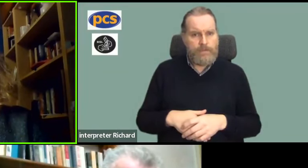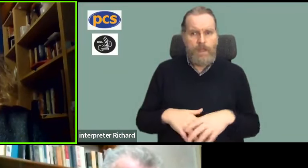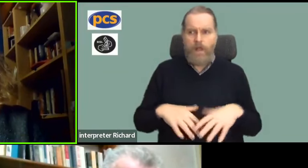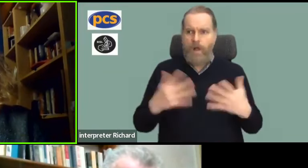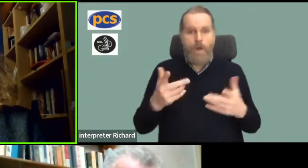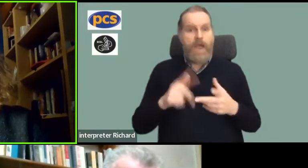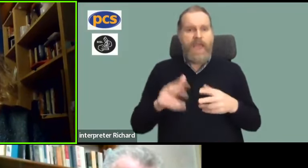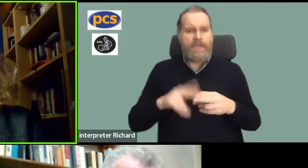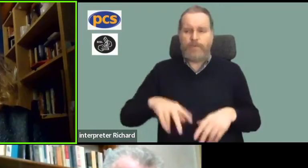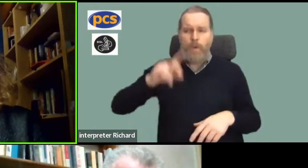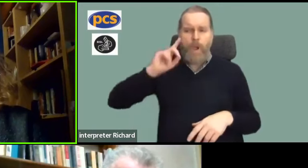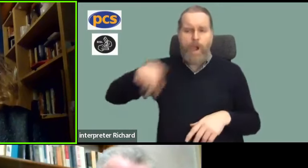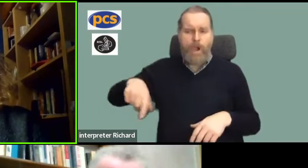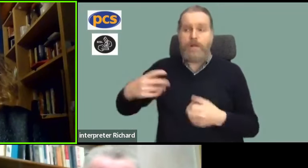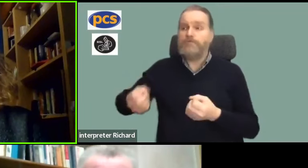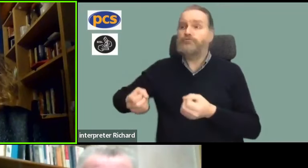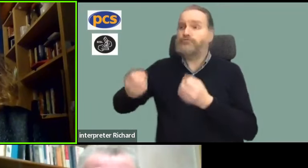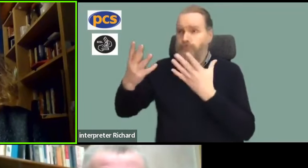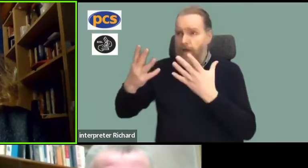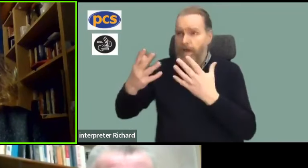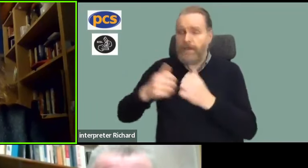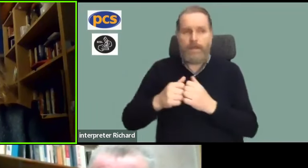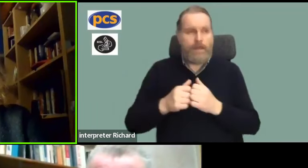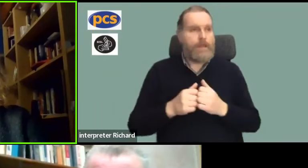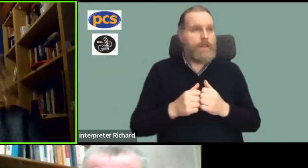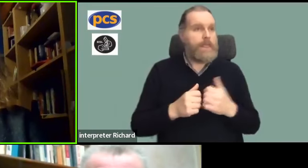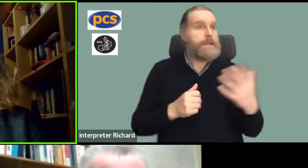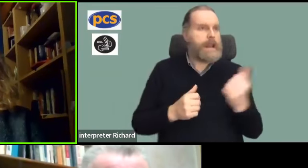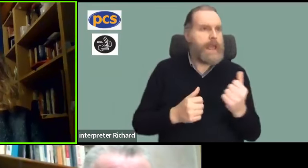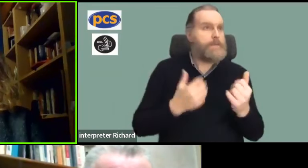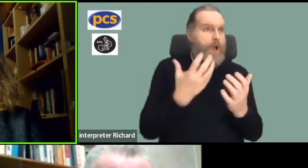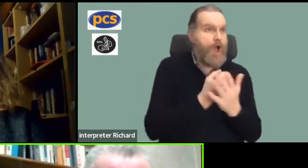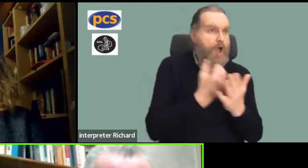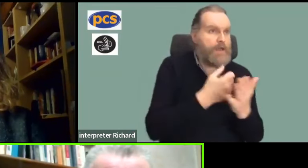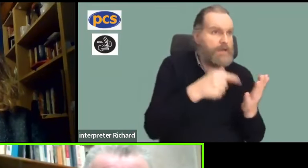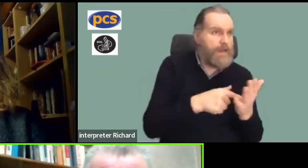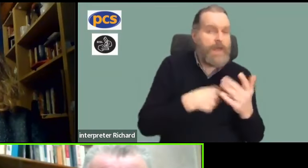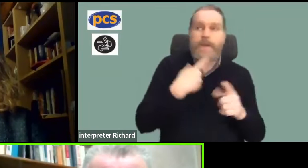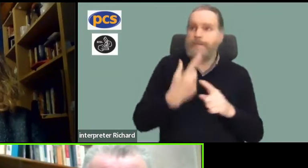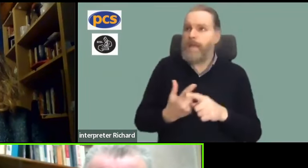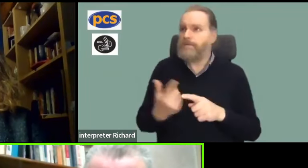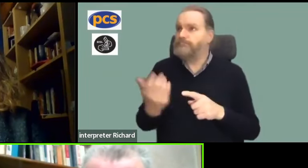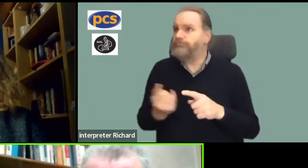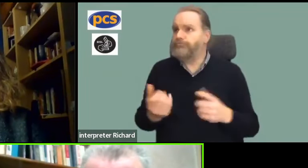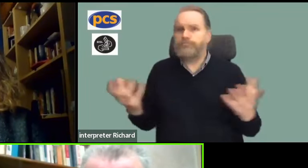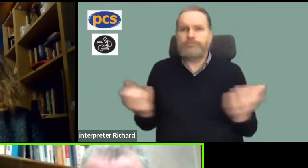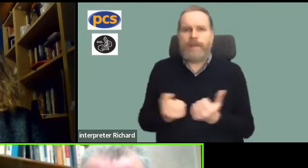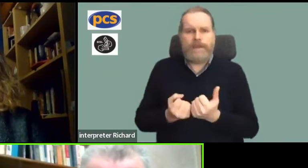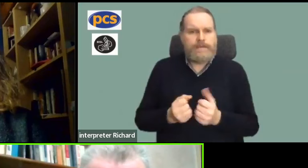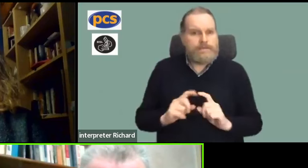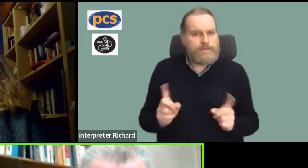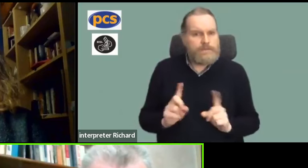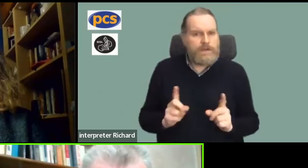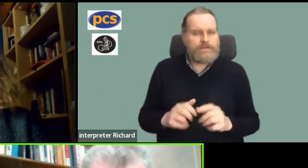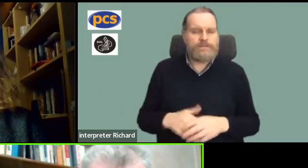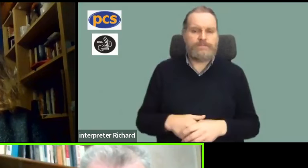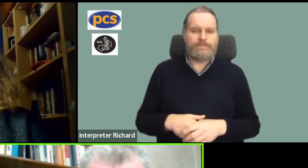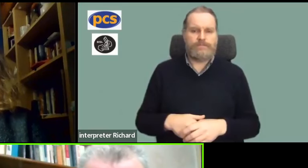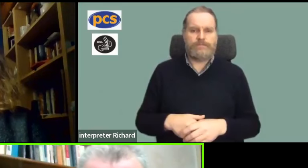Then before paid by paid by pcs. So, mark you might t want to just clarify that a little bit little bit. Yeah, I just I just said that